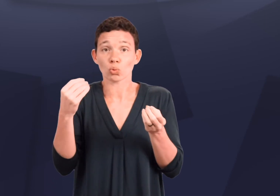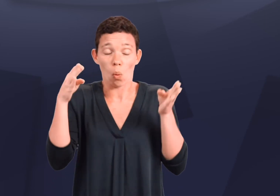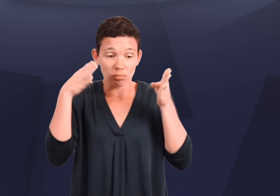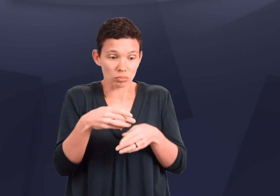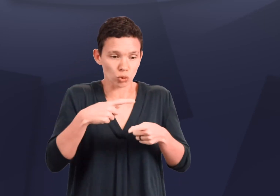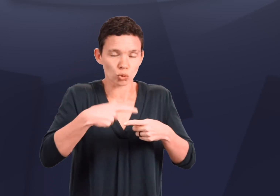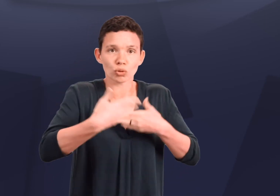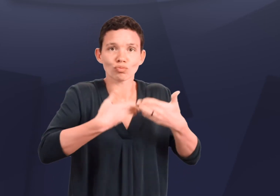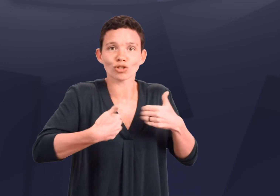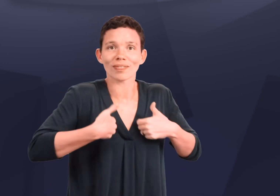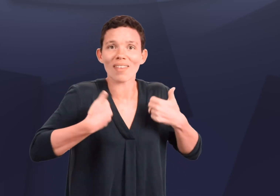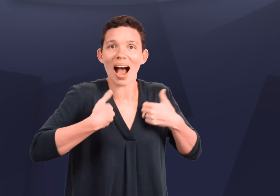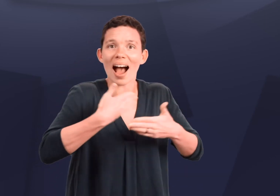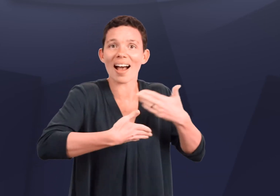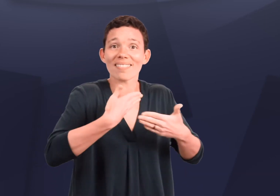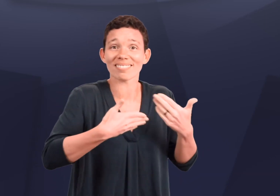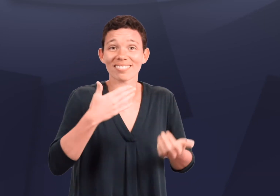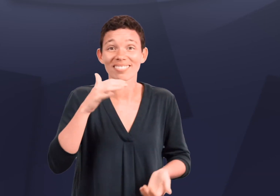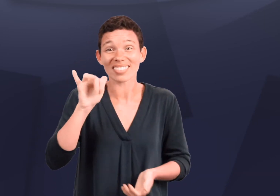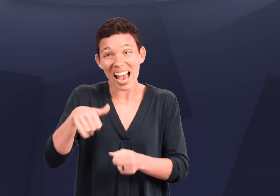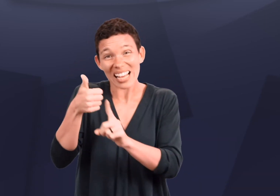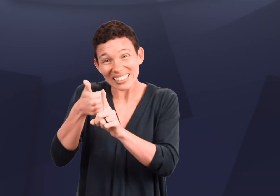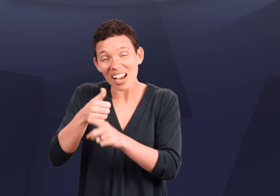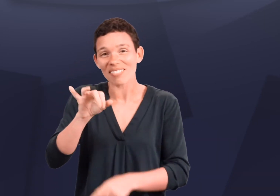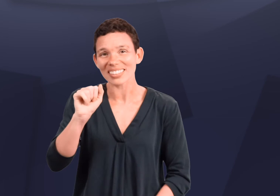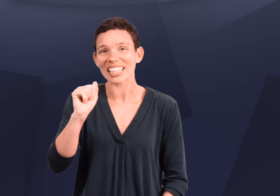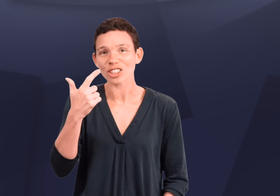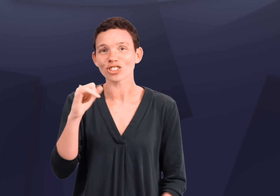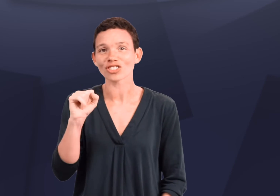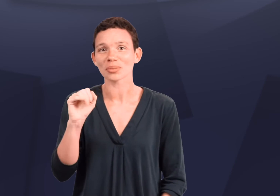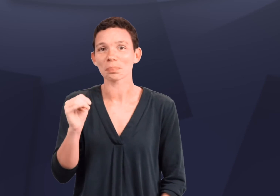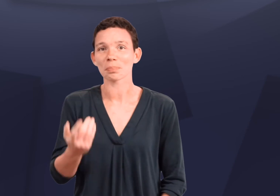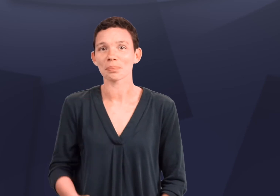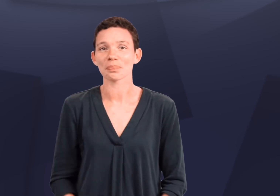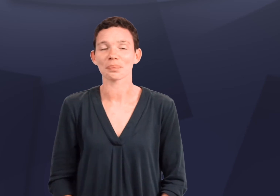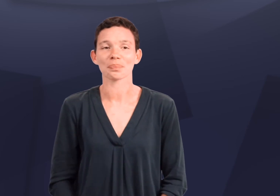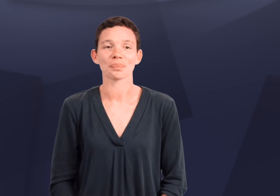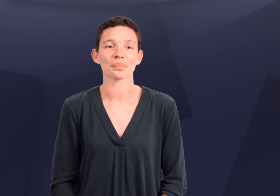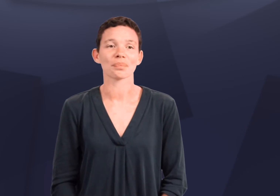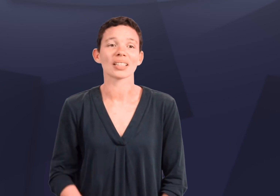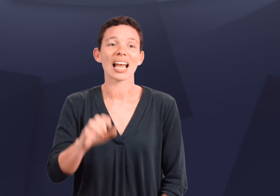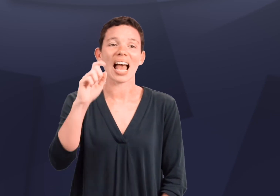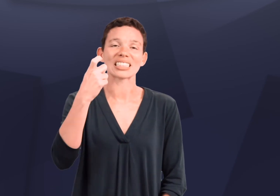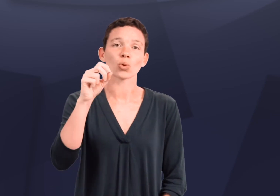by COVID-19, but we're so focused on ourselves. That is ageism.